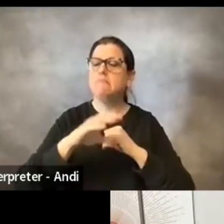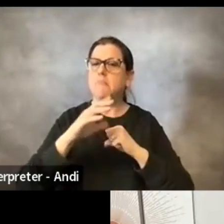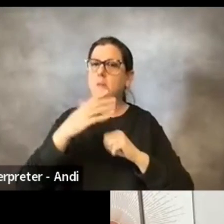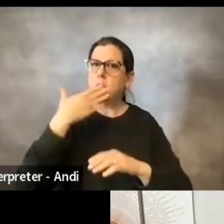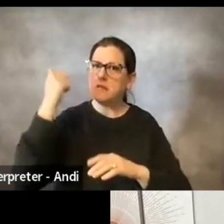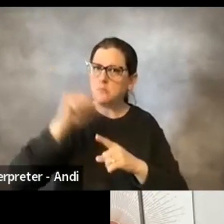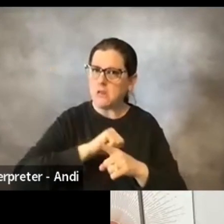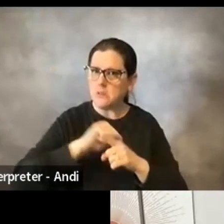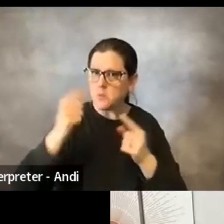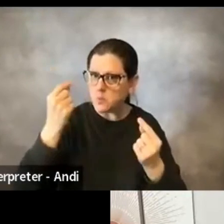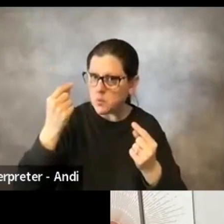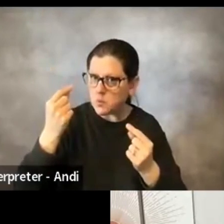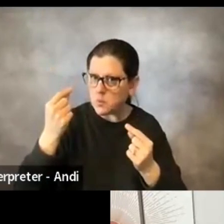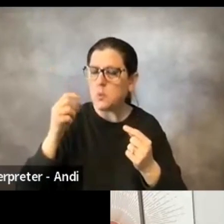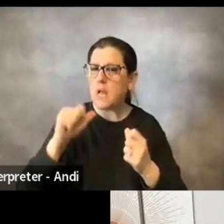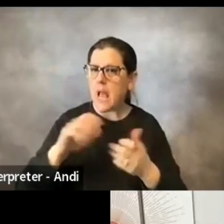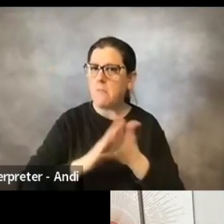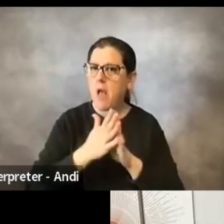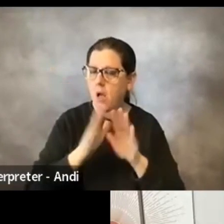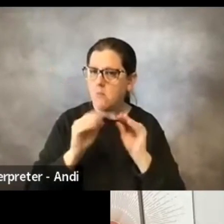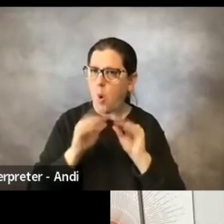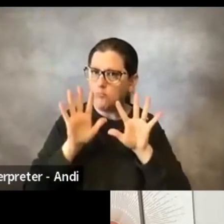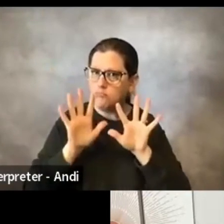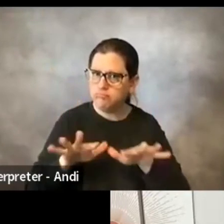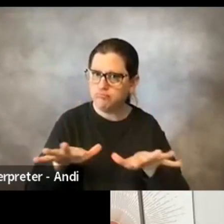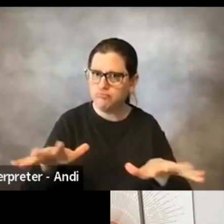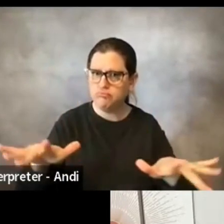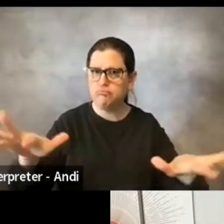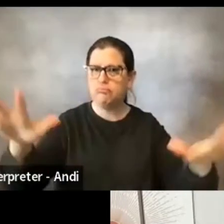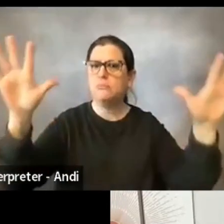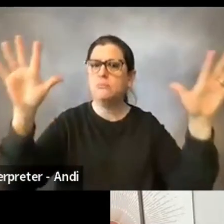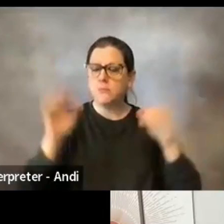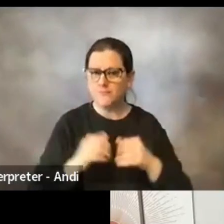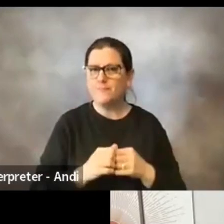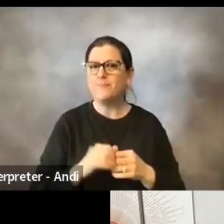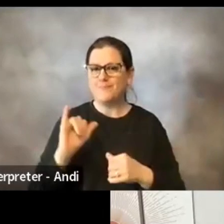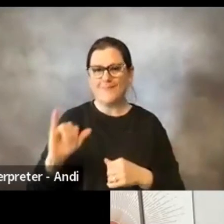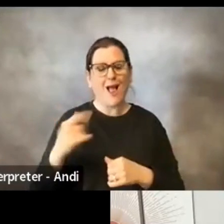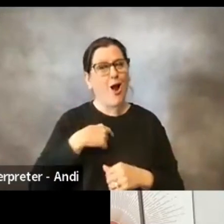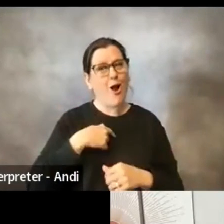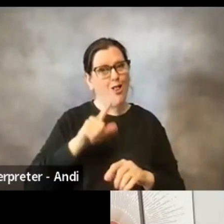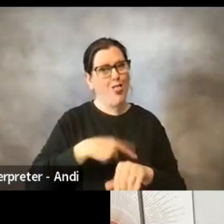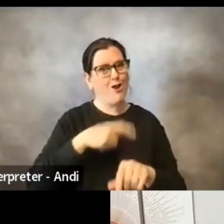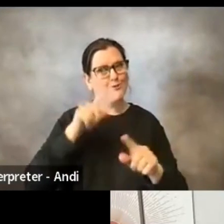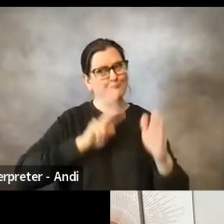so that they can take root across the country. So that's our long term hope for the LINK Center for sure.